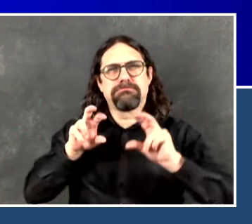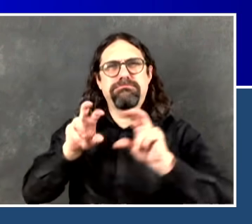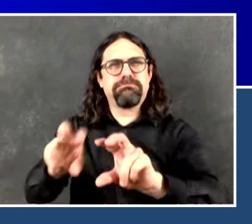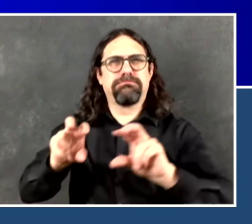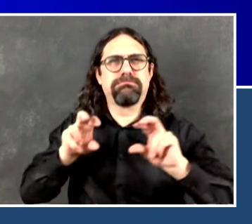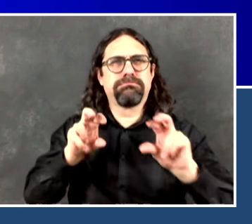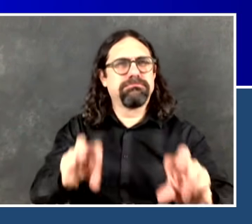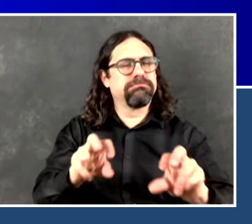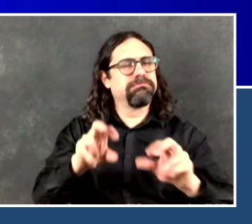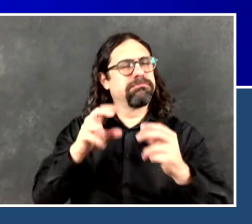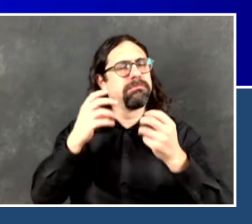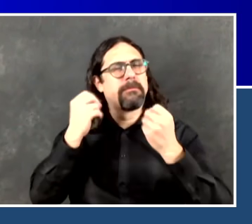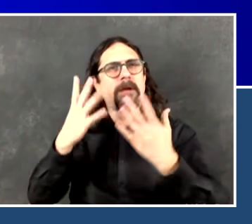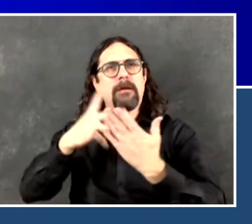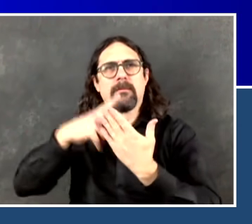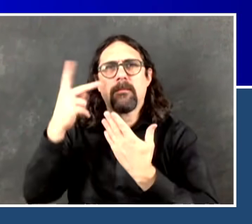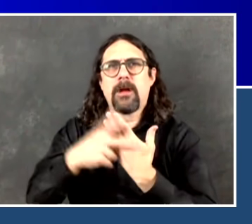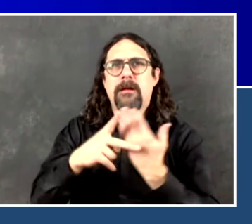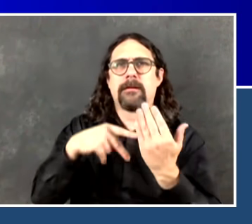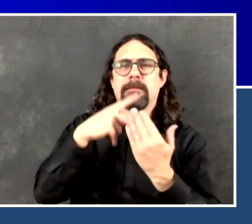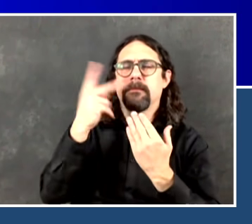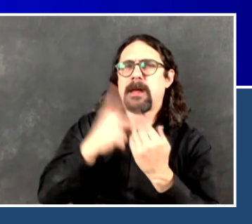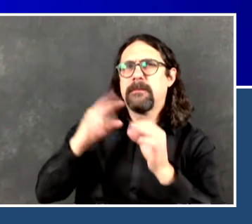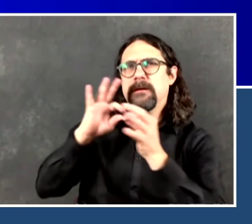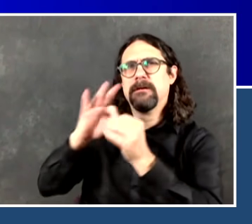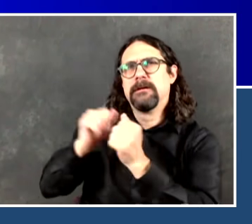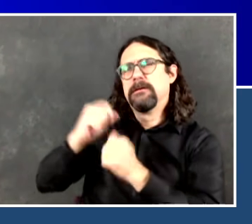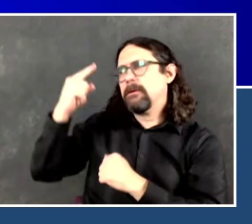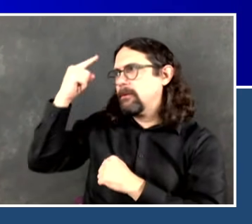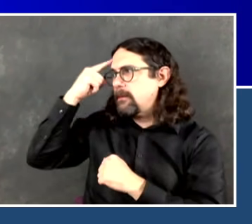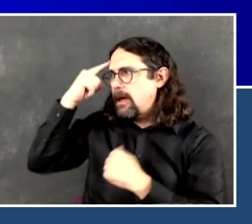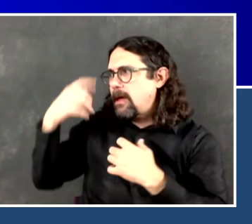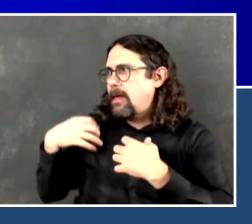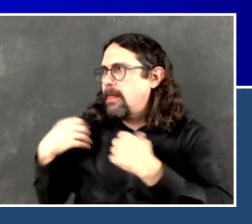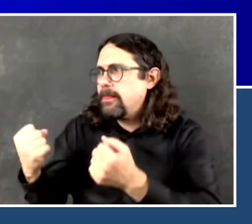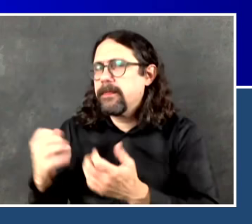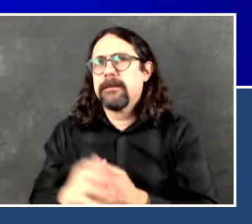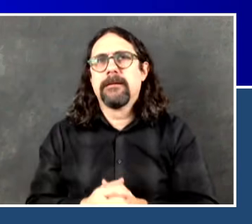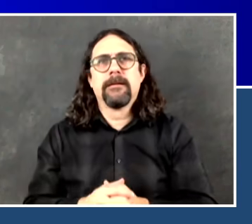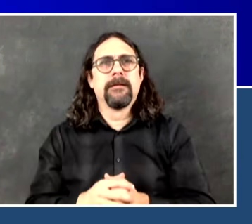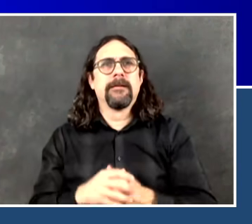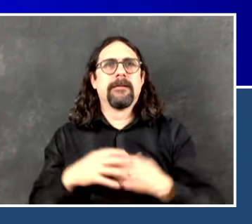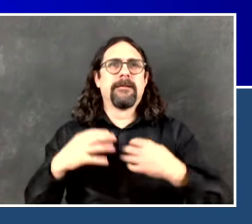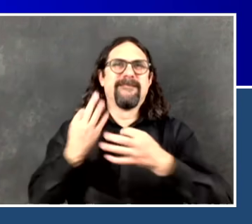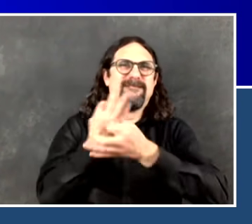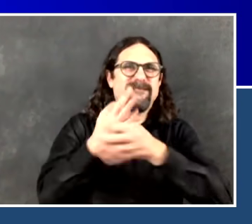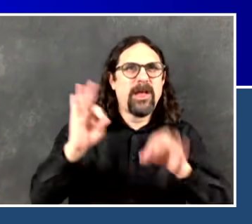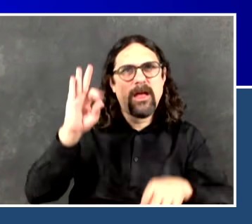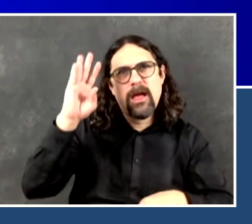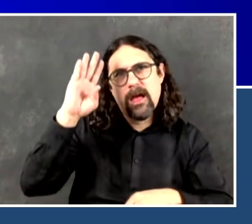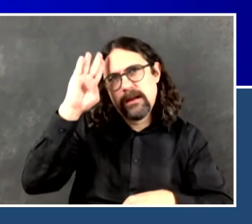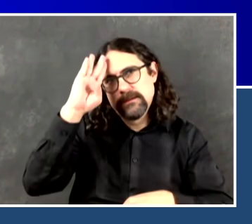MTENHEAL ALTH CARE ACROSS THE BOARD THROUGH DRIVE NYC. THESE ACTS OF EQUITY ARE SERVING US NOW IN